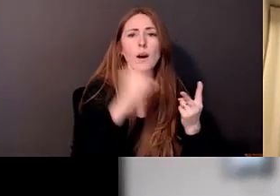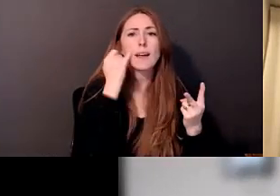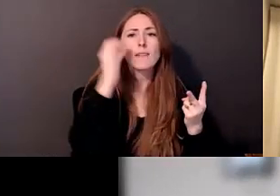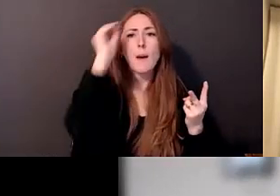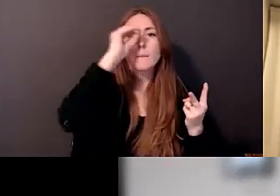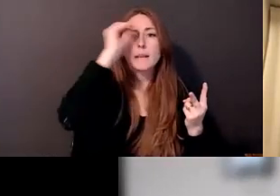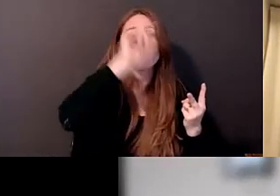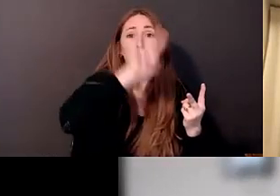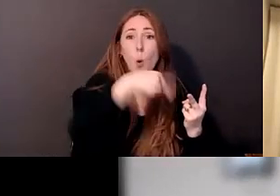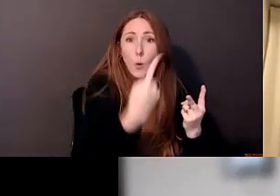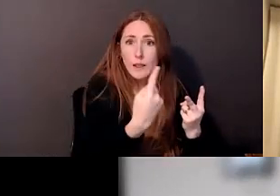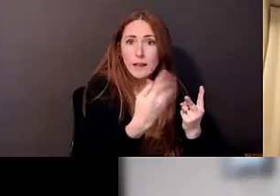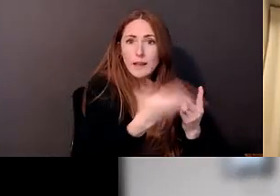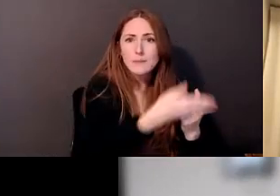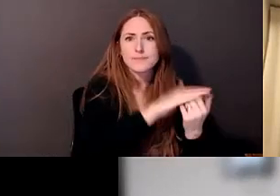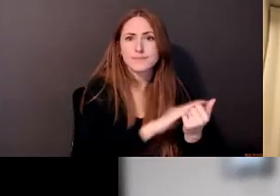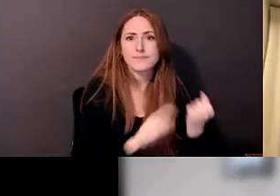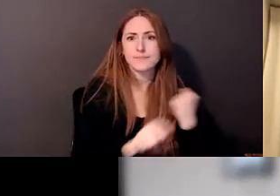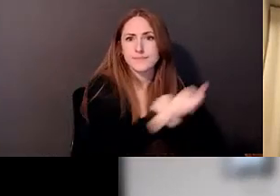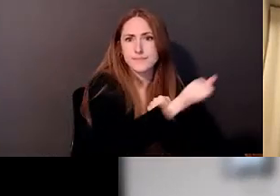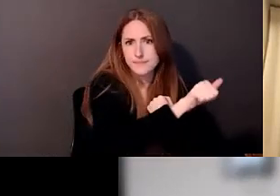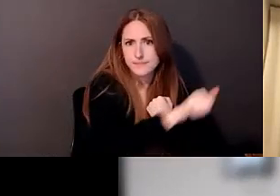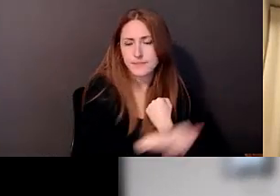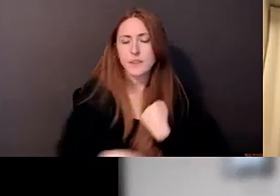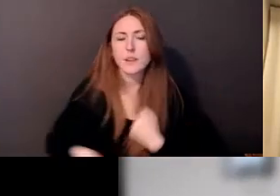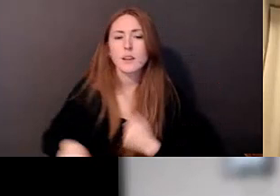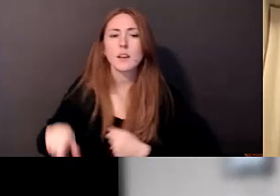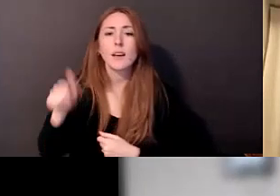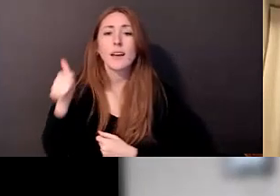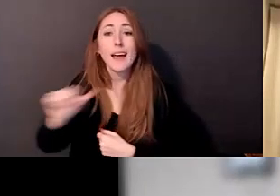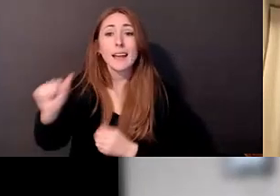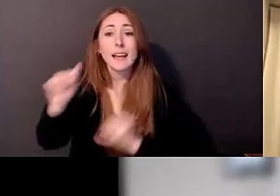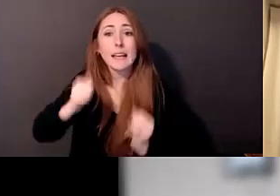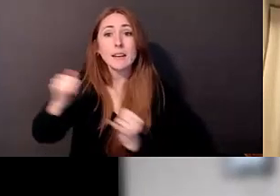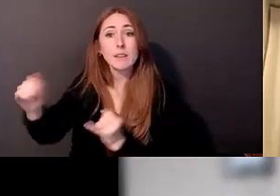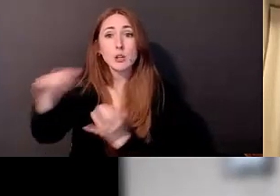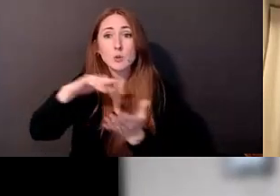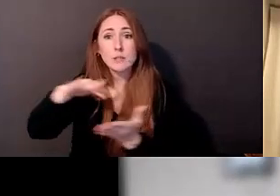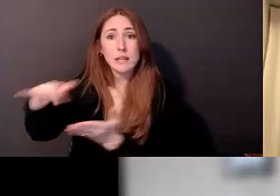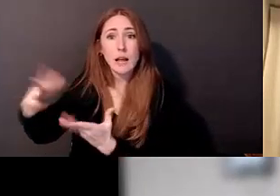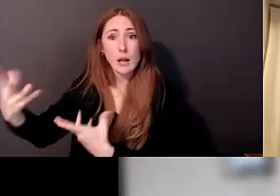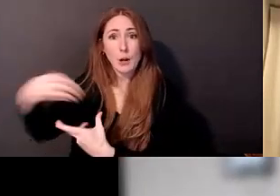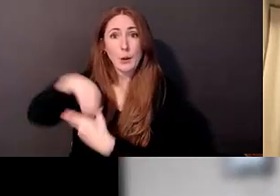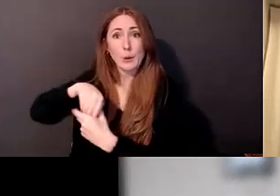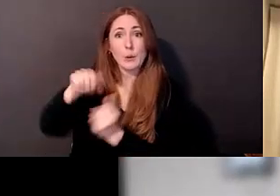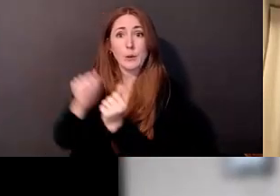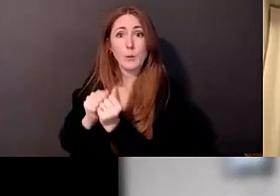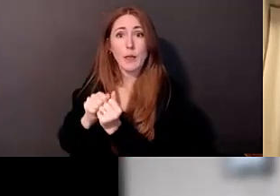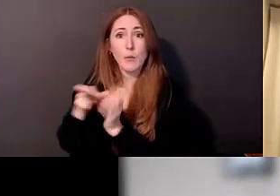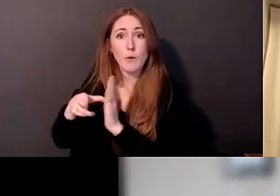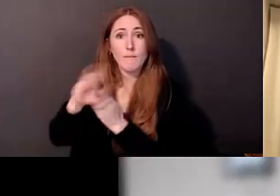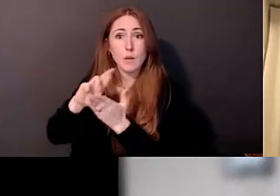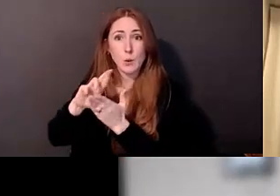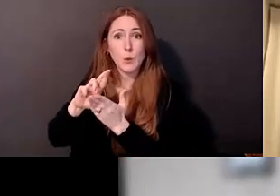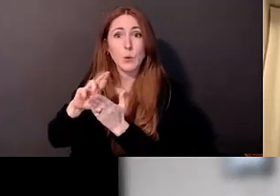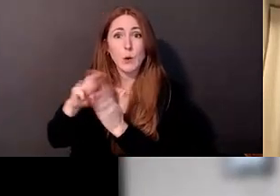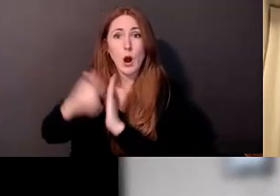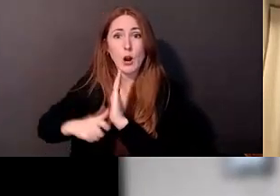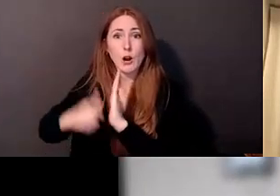And any individual studies that were included in review articles were also removed to avoid any duplication.